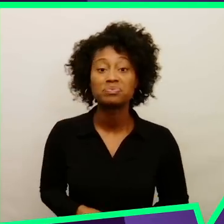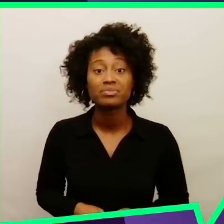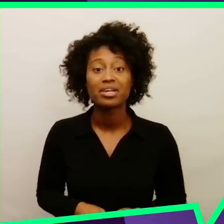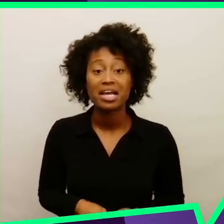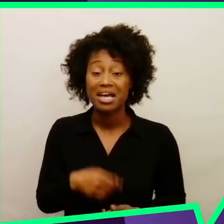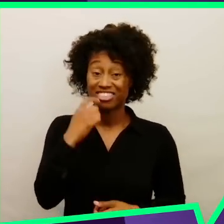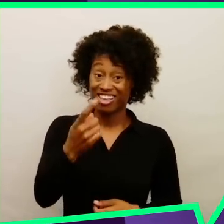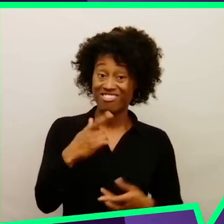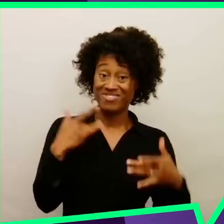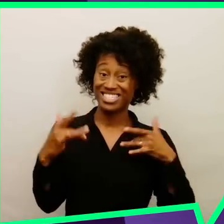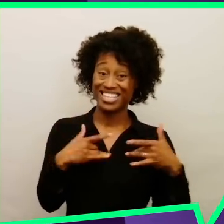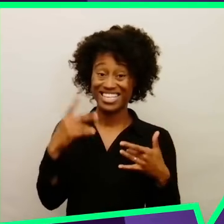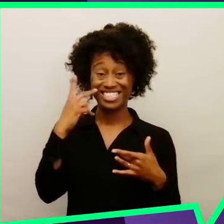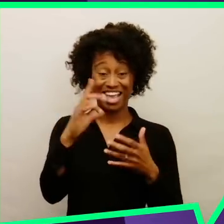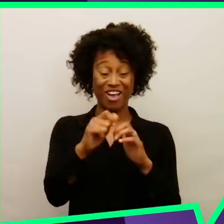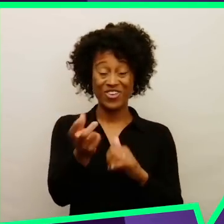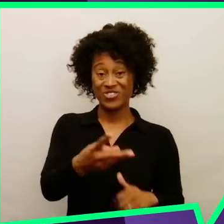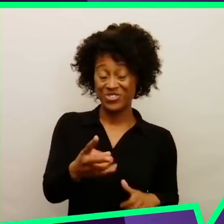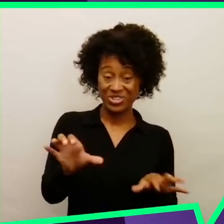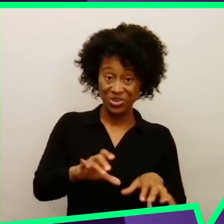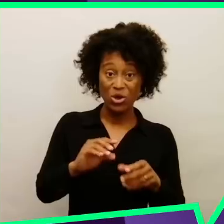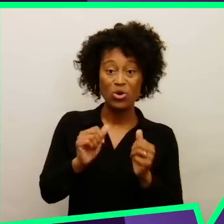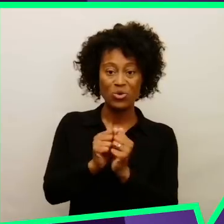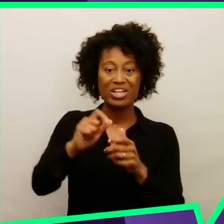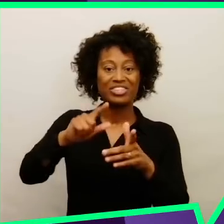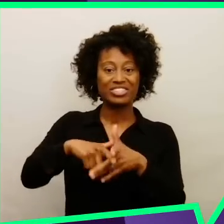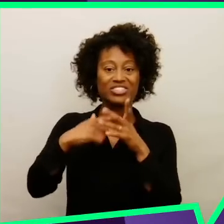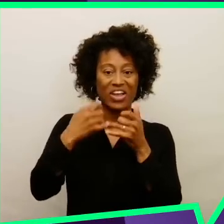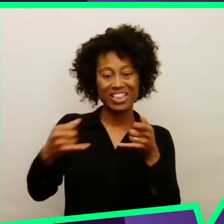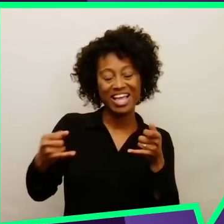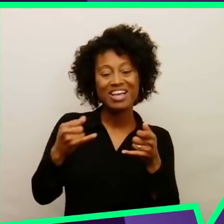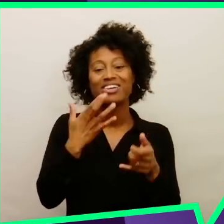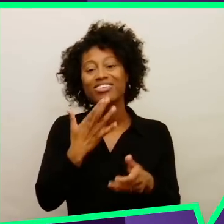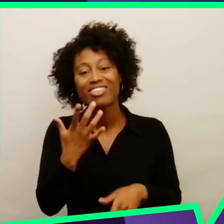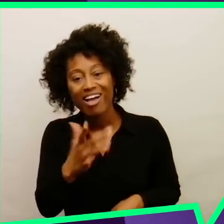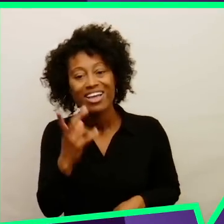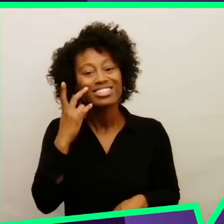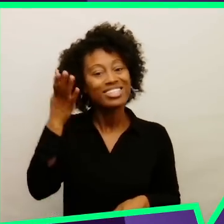I can't wait to see how y'all do on the tarmac. Good luck and we'll see you on the raceway.